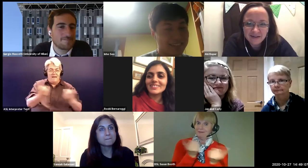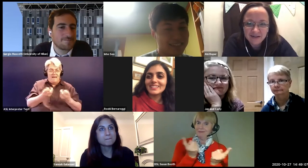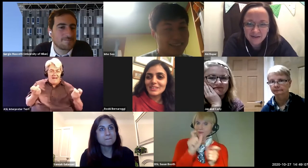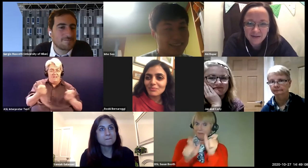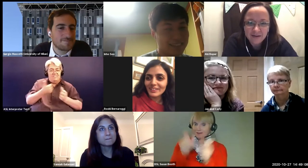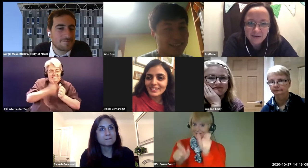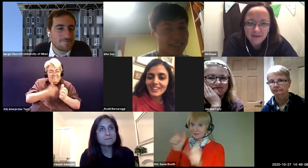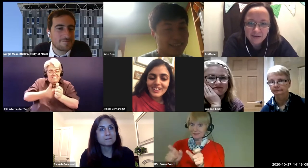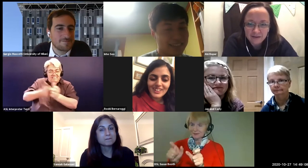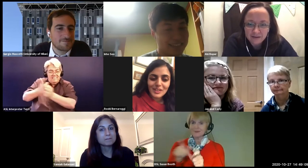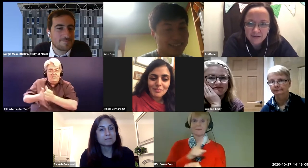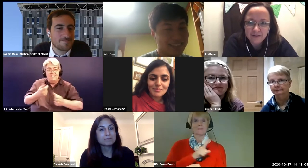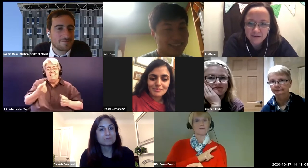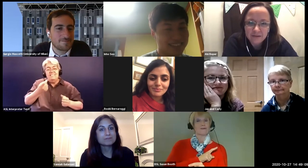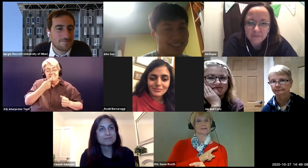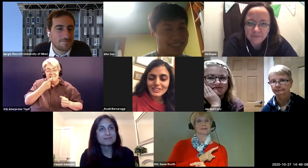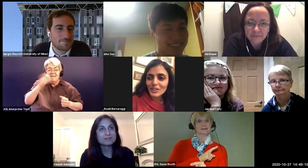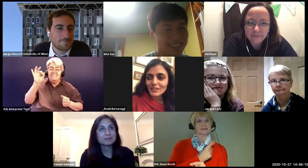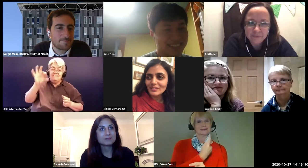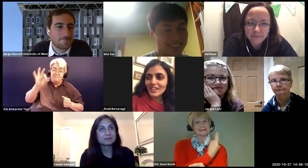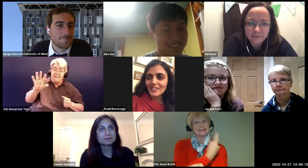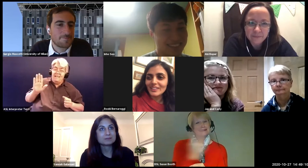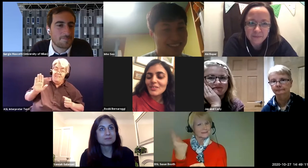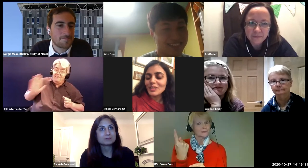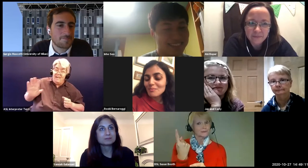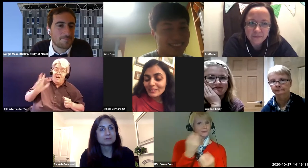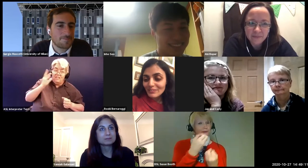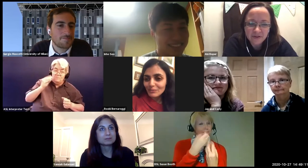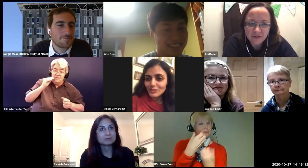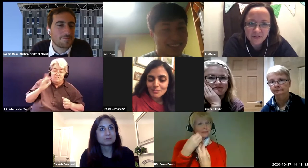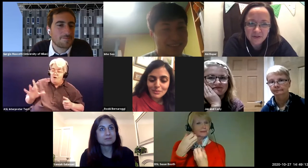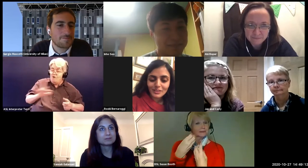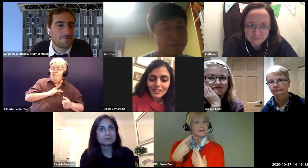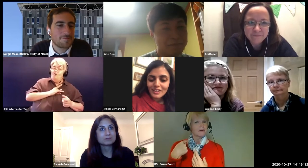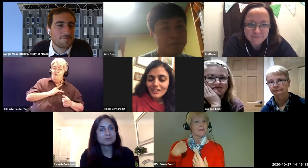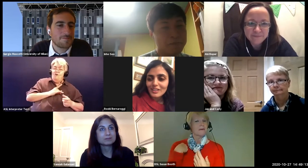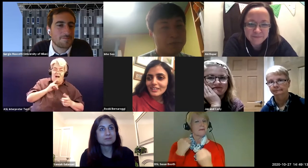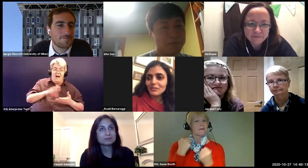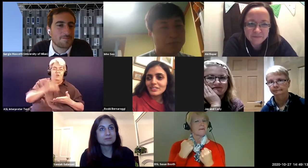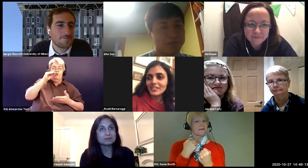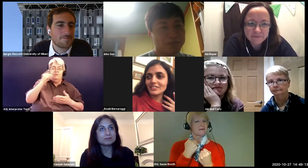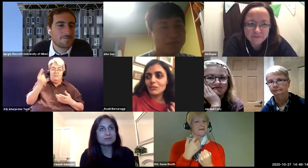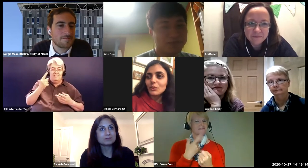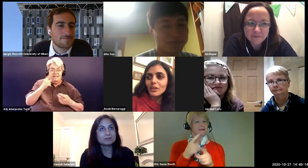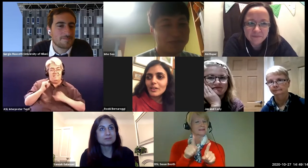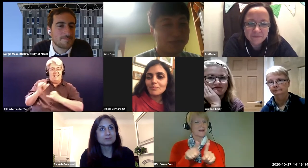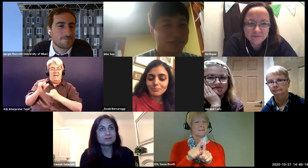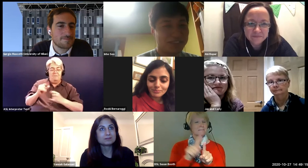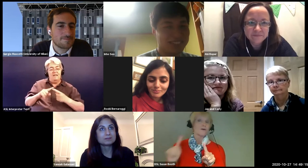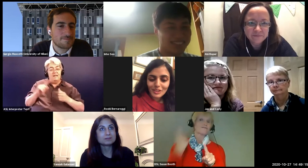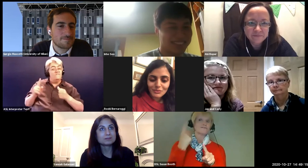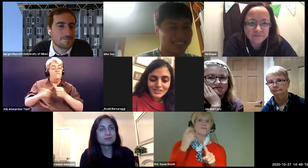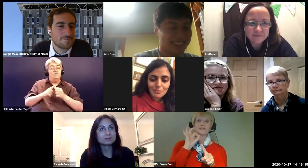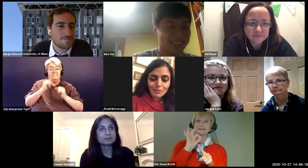said something um that I I really believe in for example uh in the first interview um for example